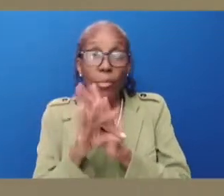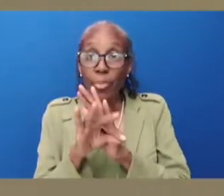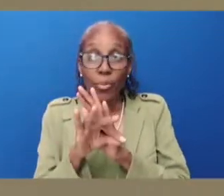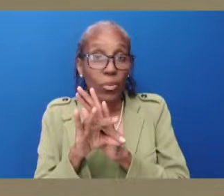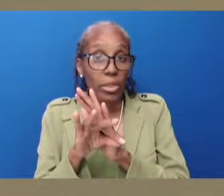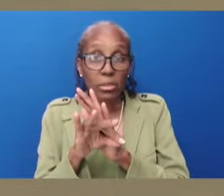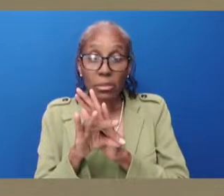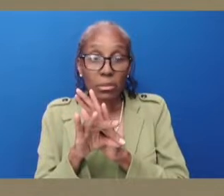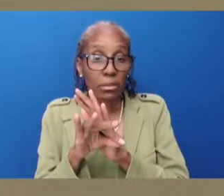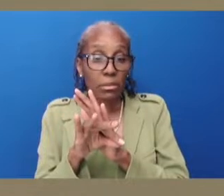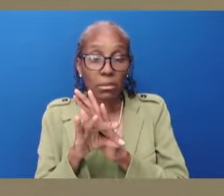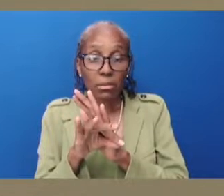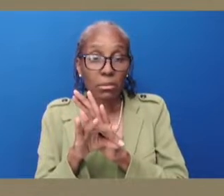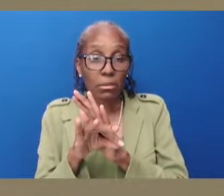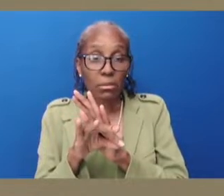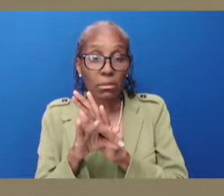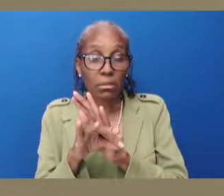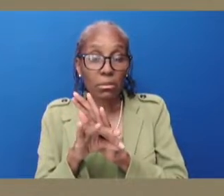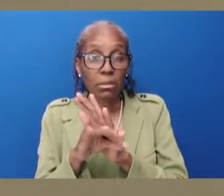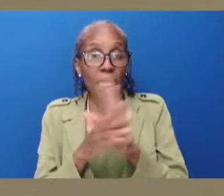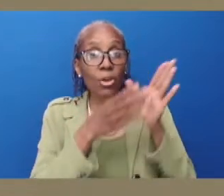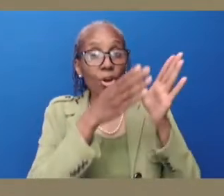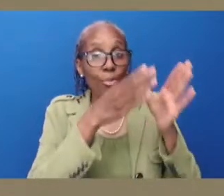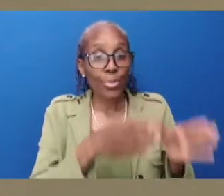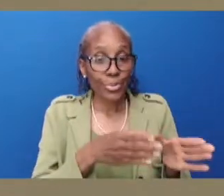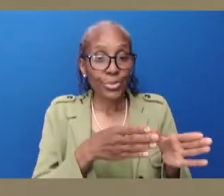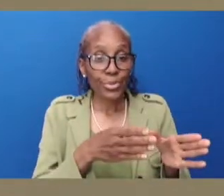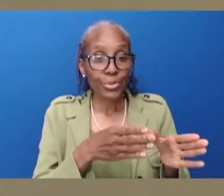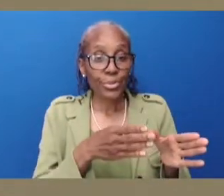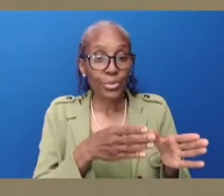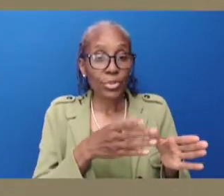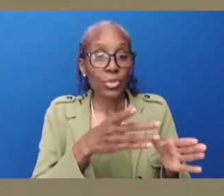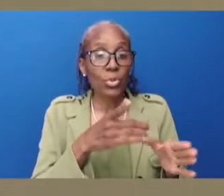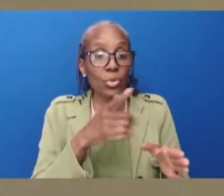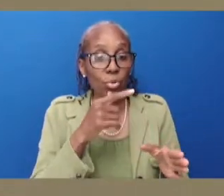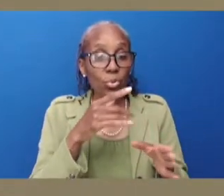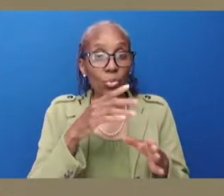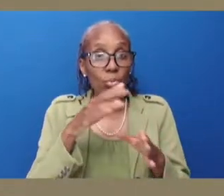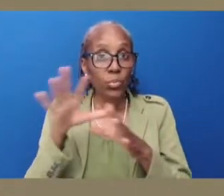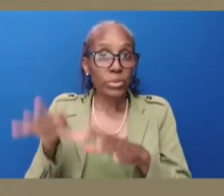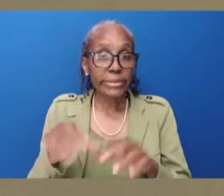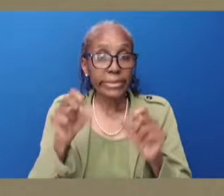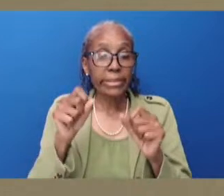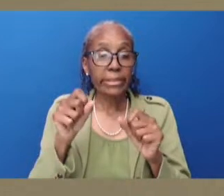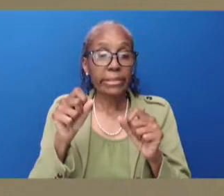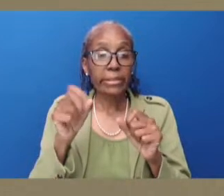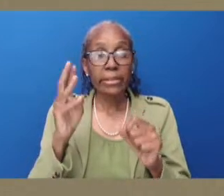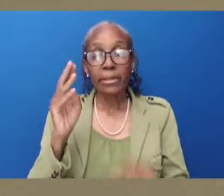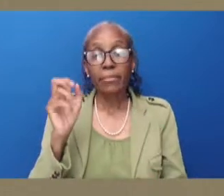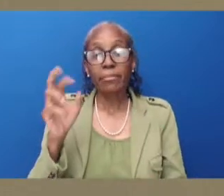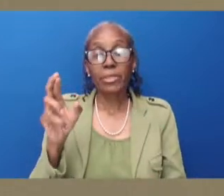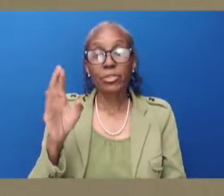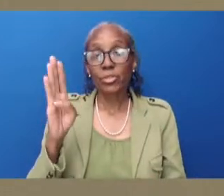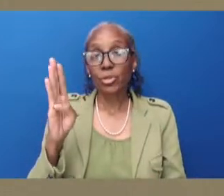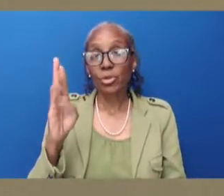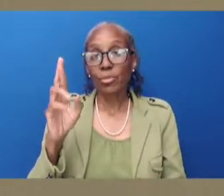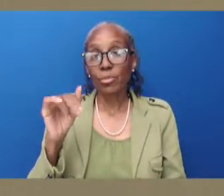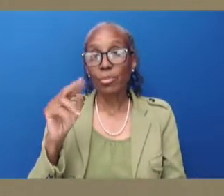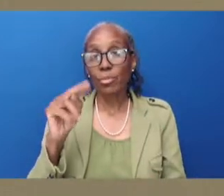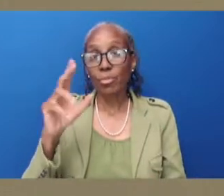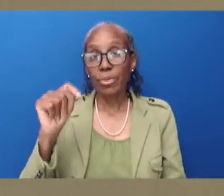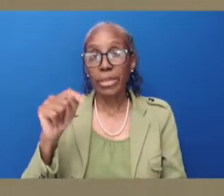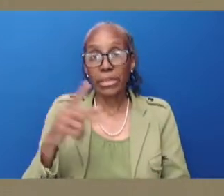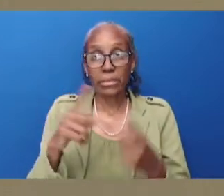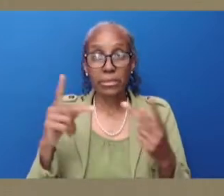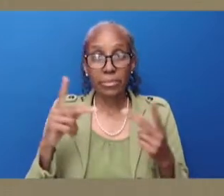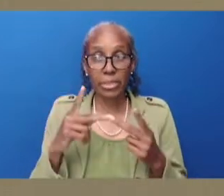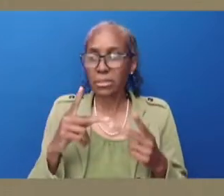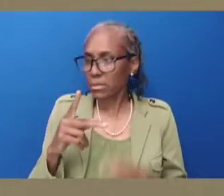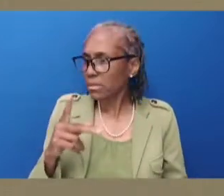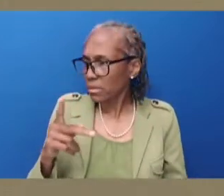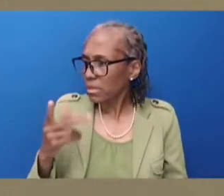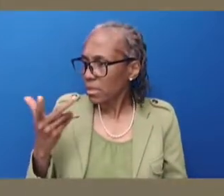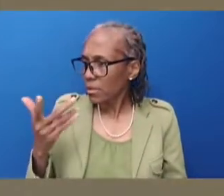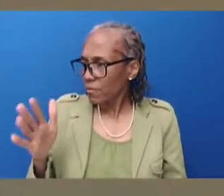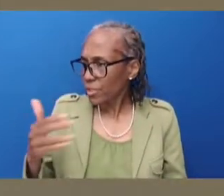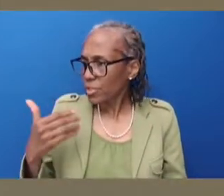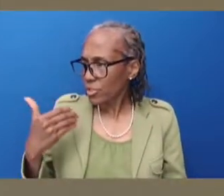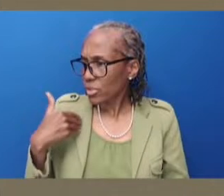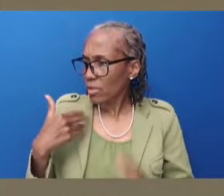THE QUESTION FOR.